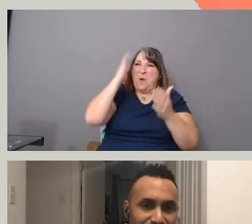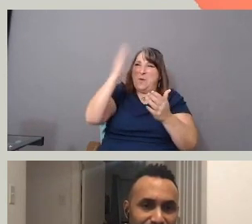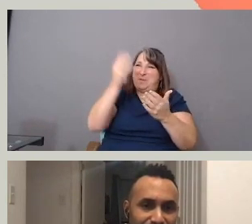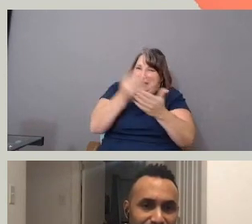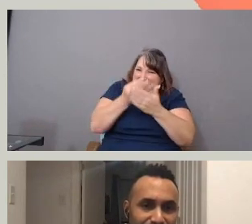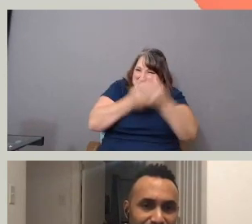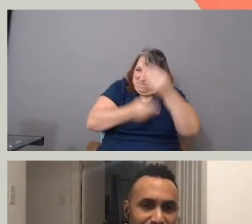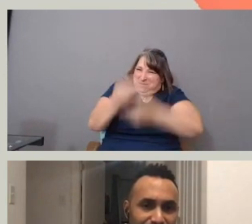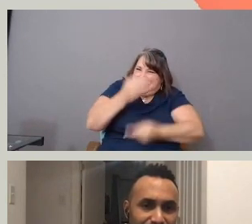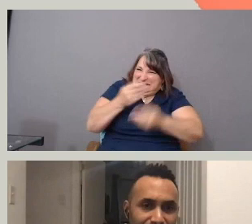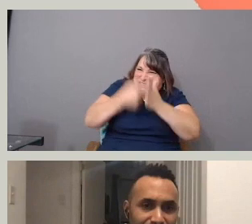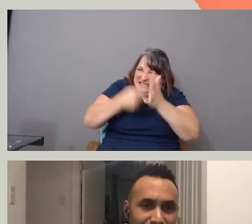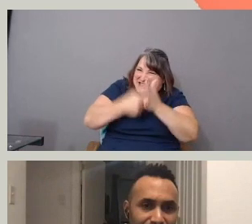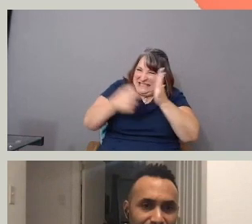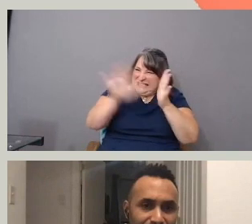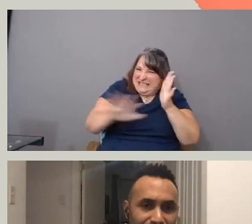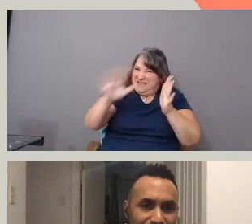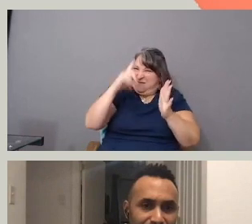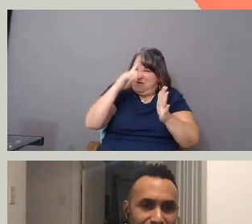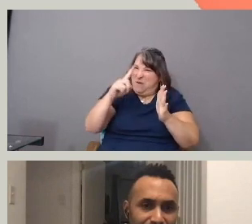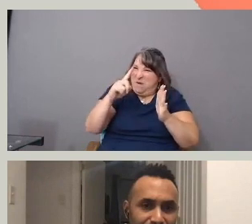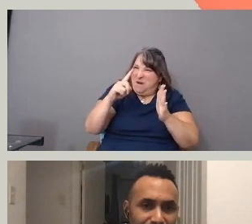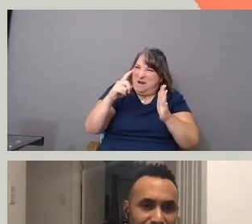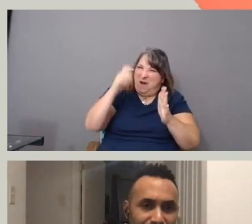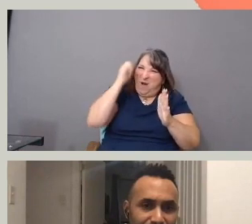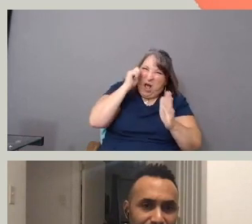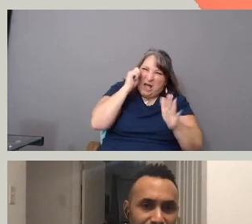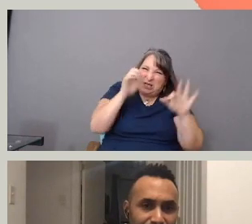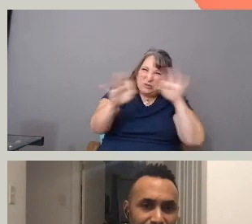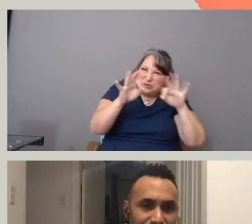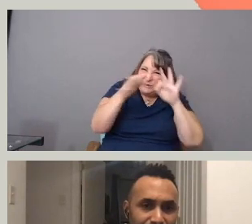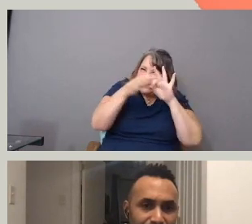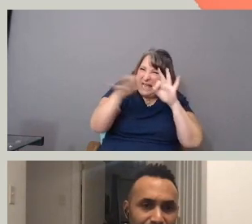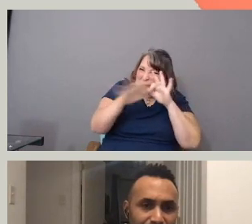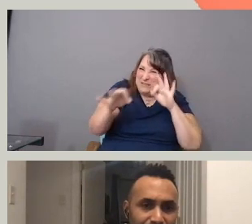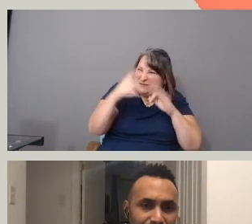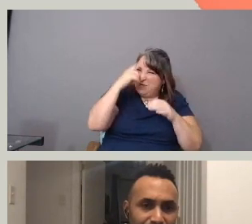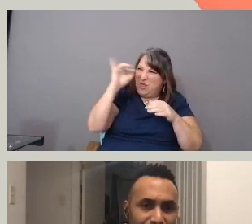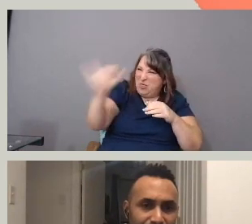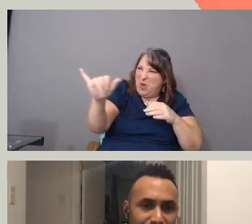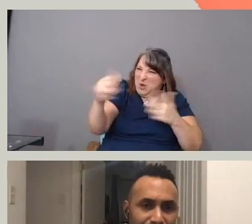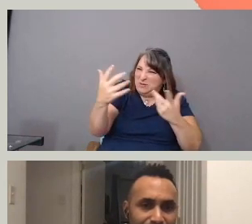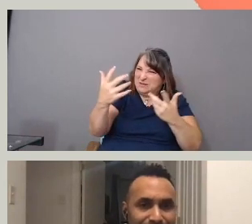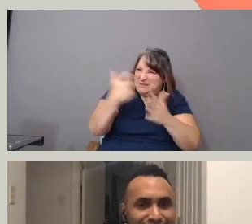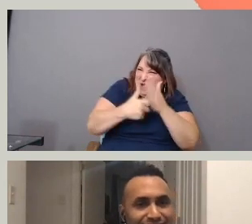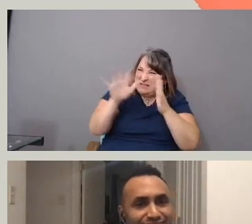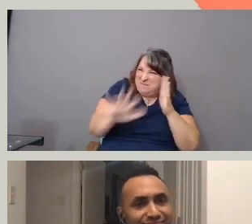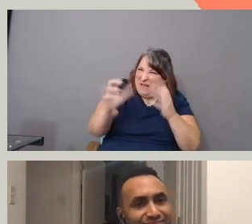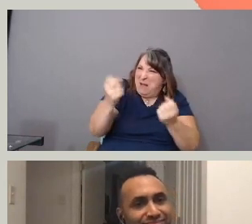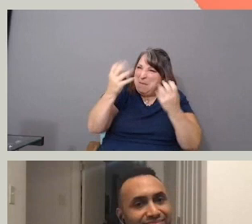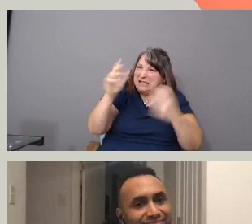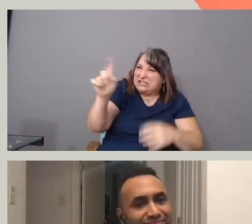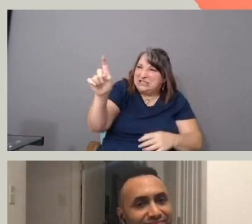for what elements, you know, the elements that you described? OK, there is a range here.